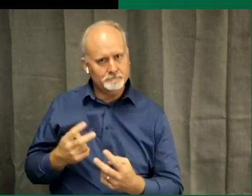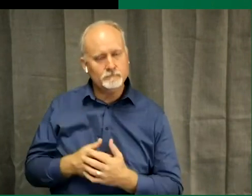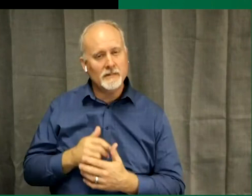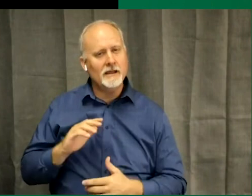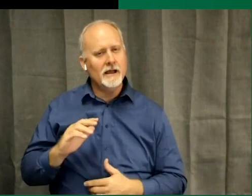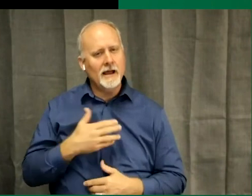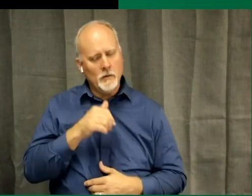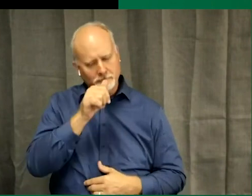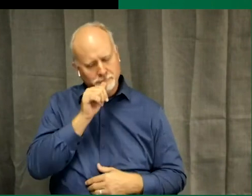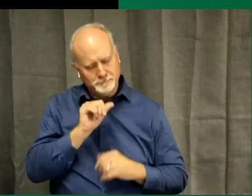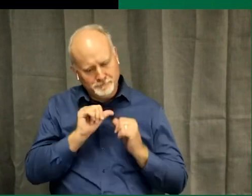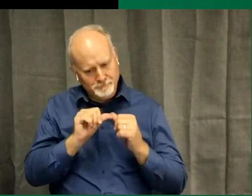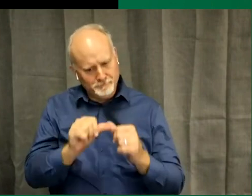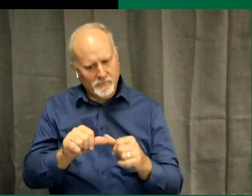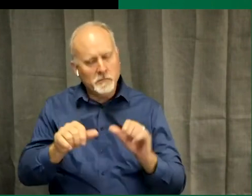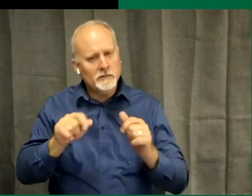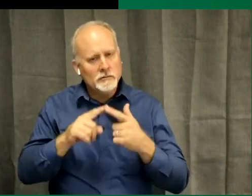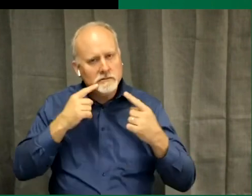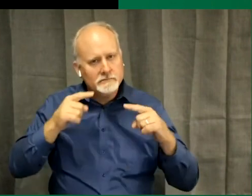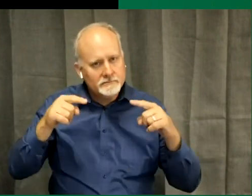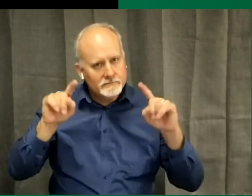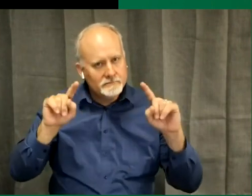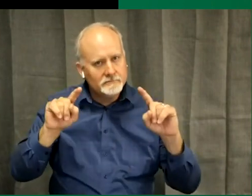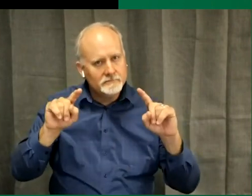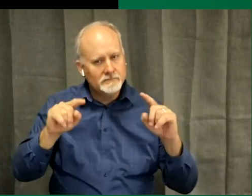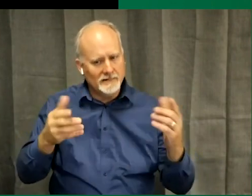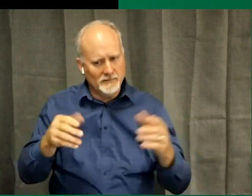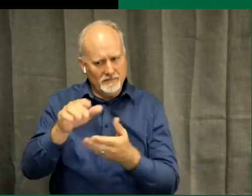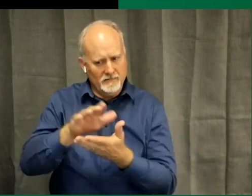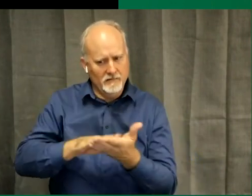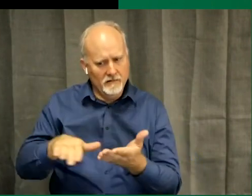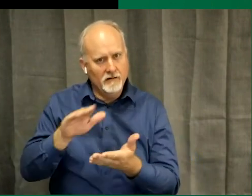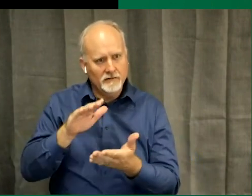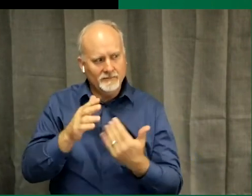ability to flourish in a higher education model outside the competing forces of the outside world